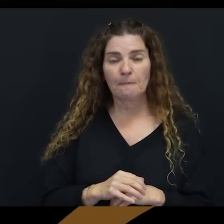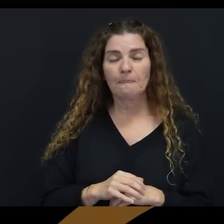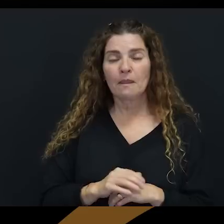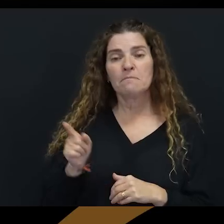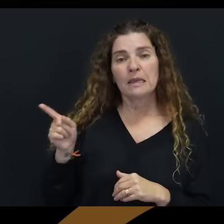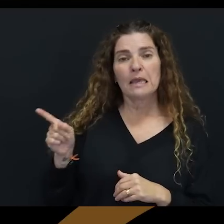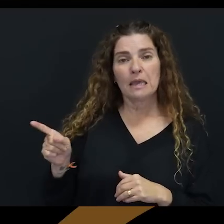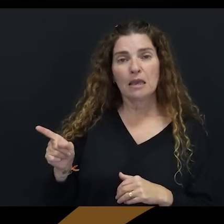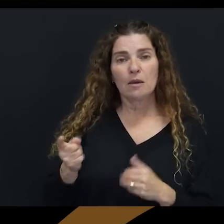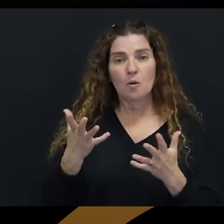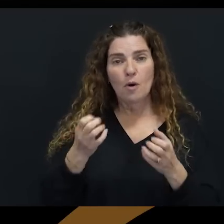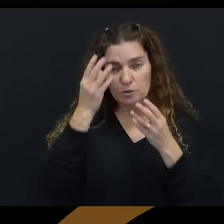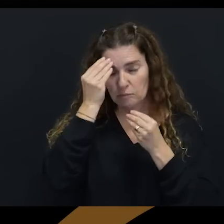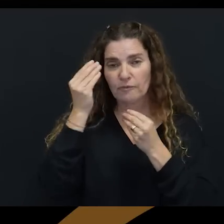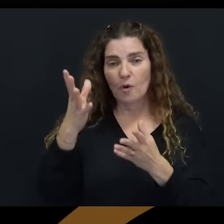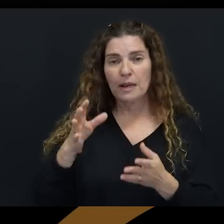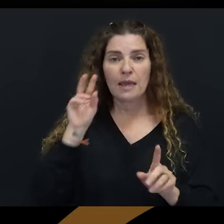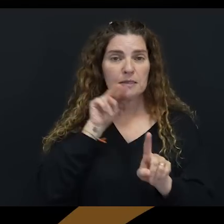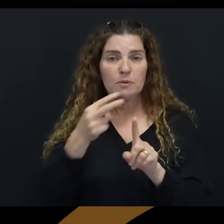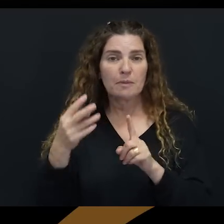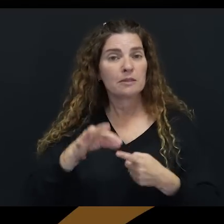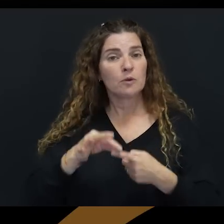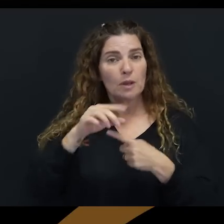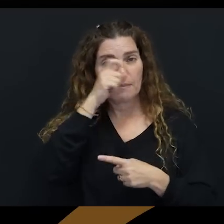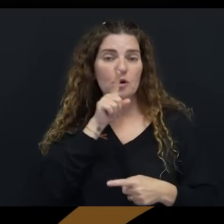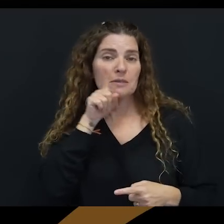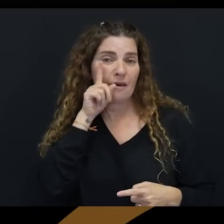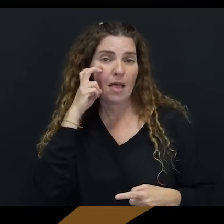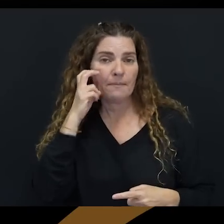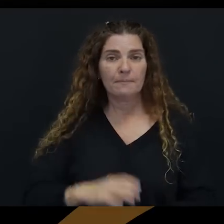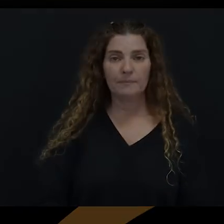and he brings a unique perspective as a person who is DeafBlind.